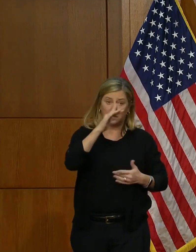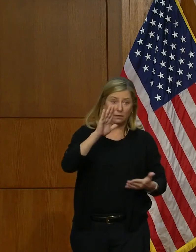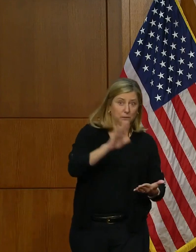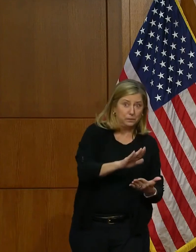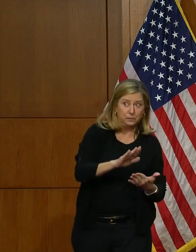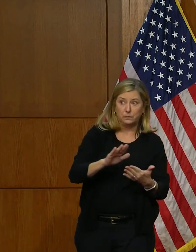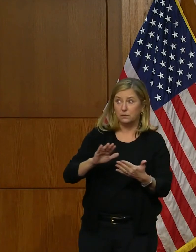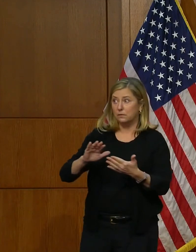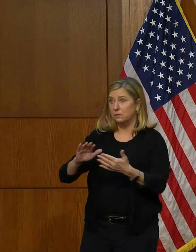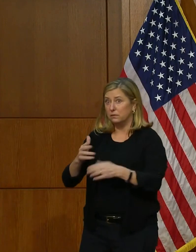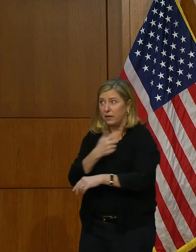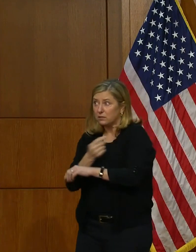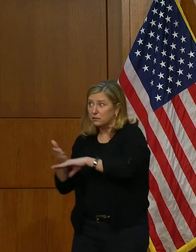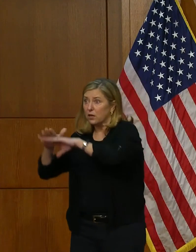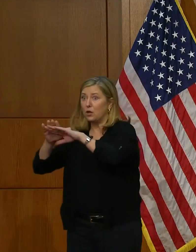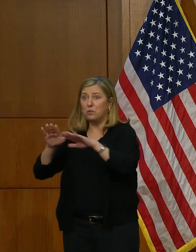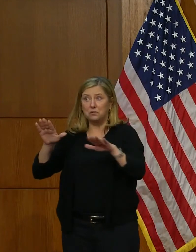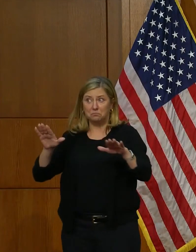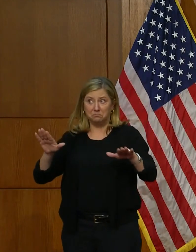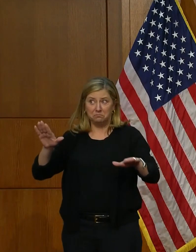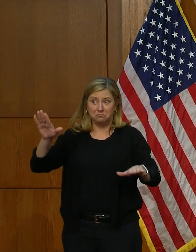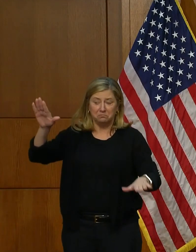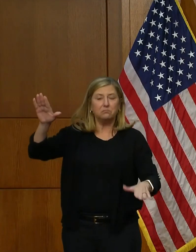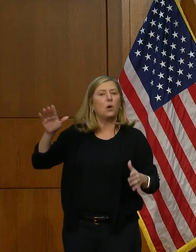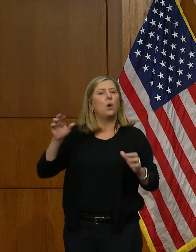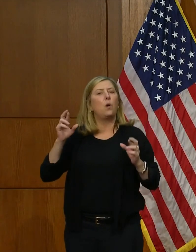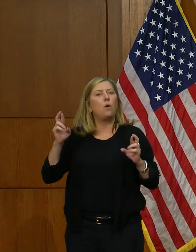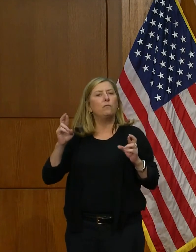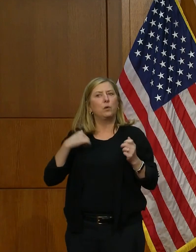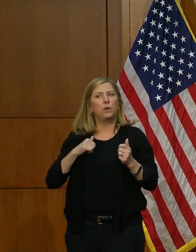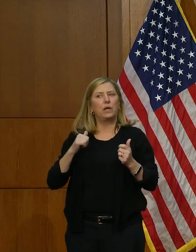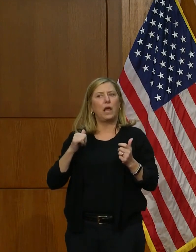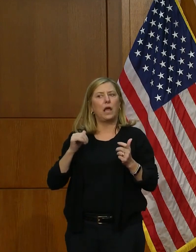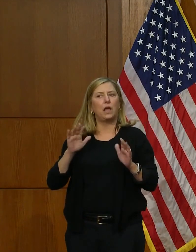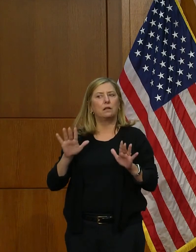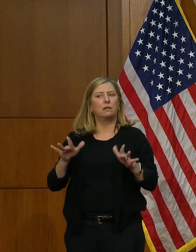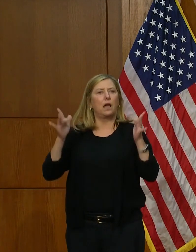TRENDS CONTINUE, THAT WILL BE ABLE TO EASE OUR LIFT SOME OF